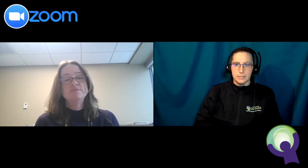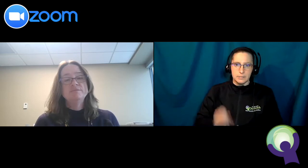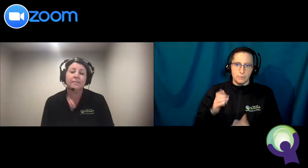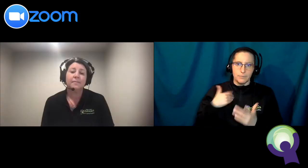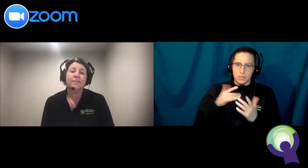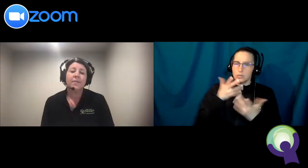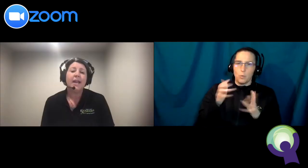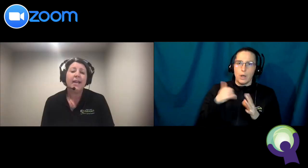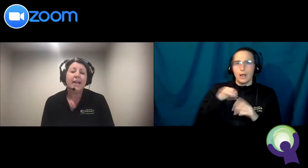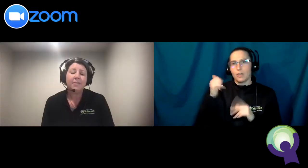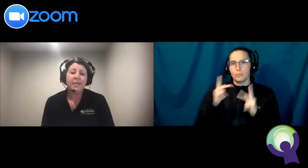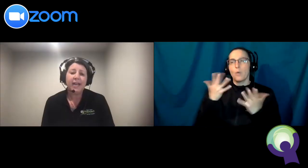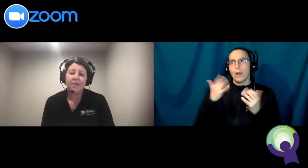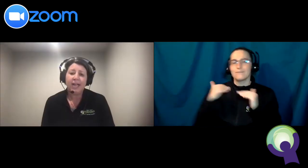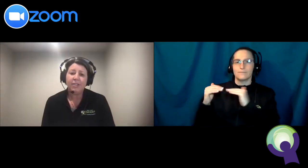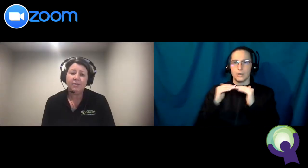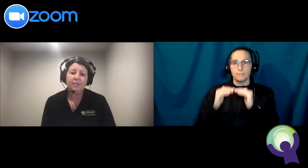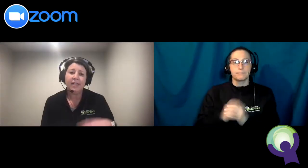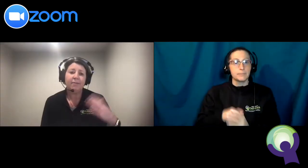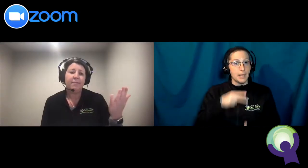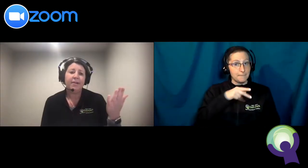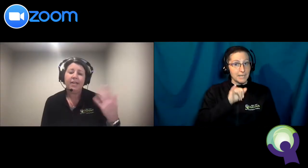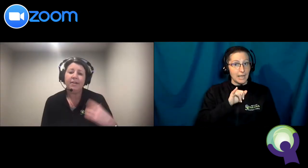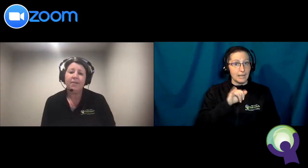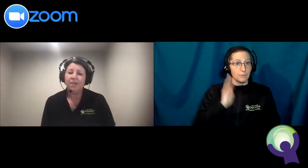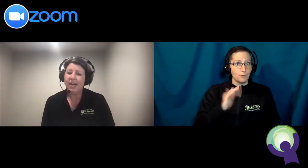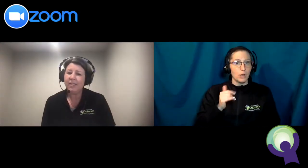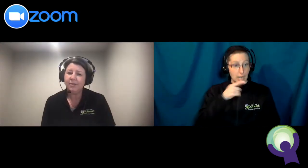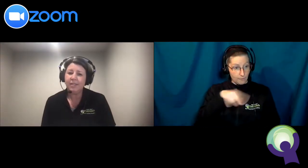Heidi: And has PI ever had to use. Like we have Mary here. Have you ever had to use an